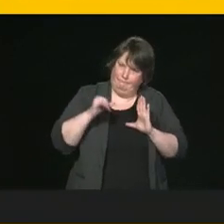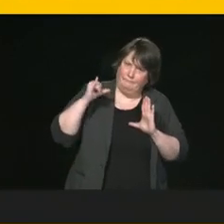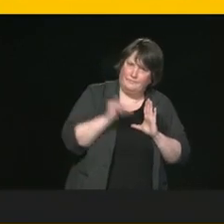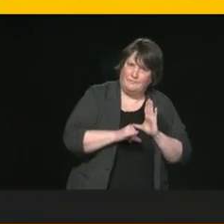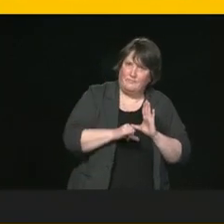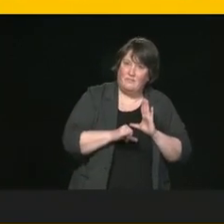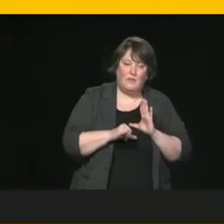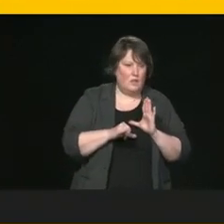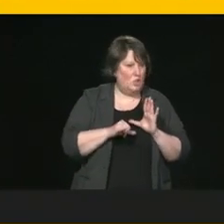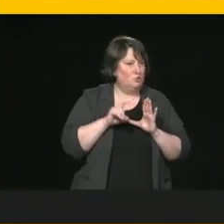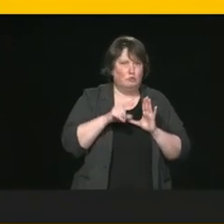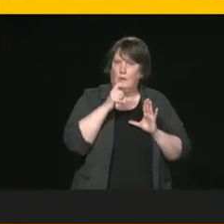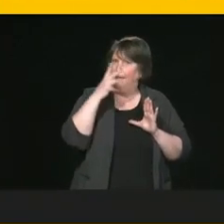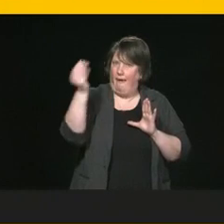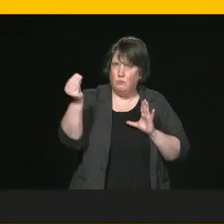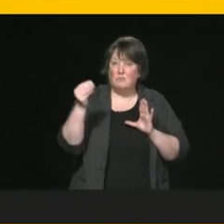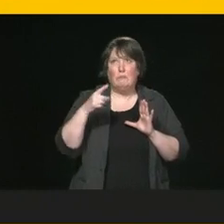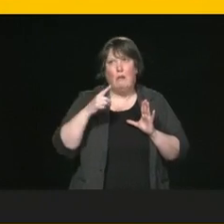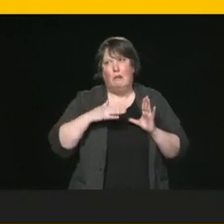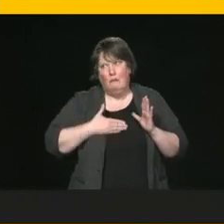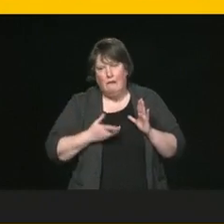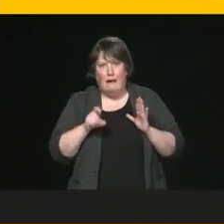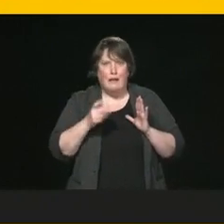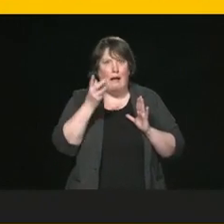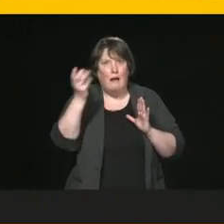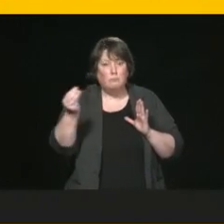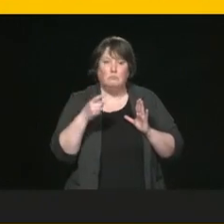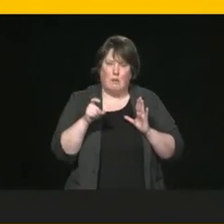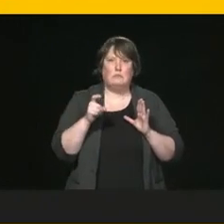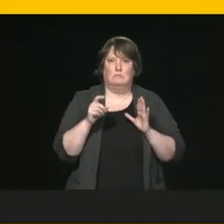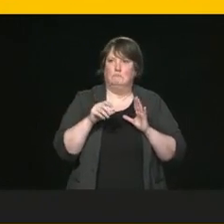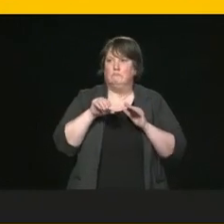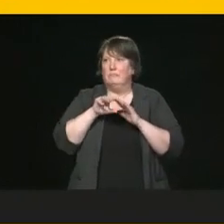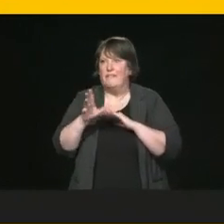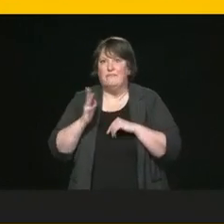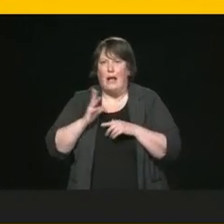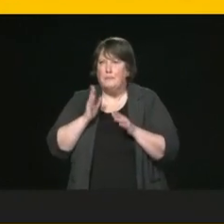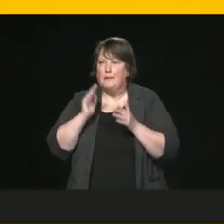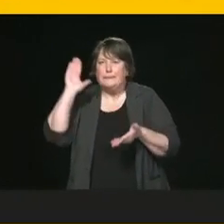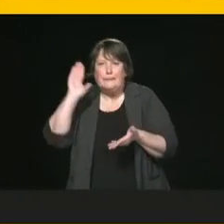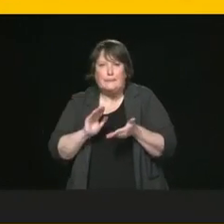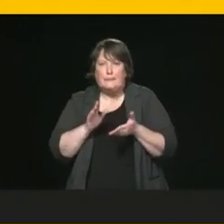FURTHER. THAT MEANS STAYING HOME AS MUCH AS POSSIBLE, NOT GOING OUT